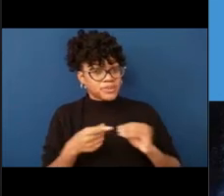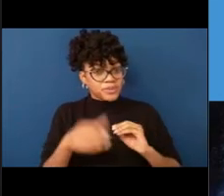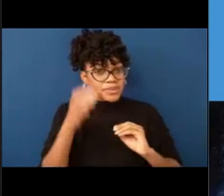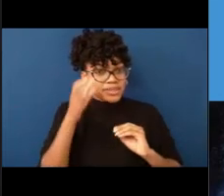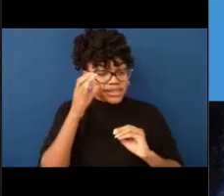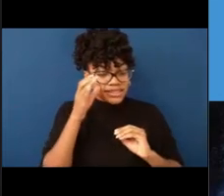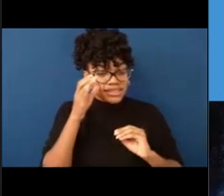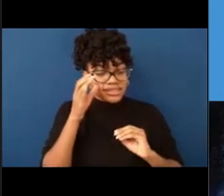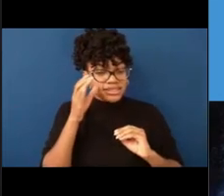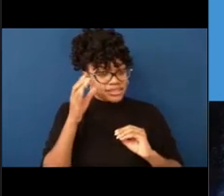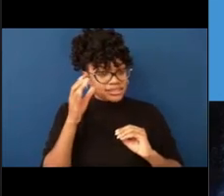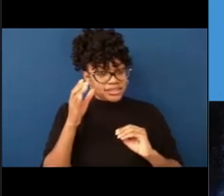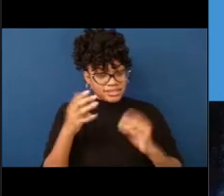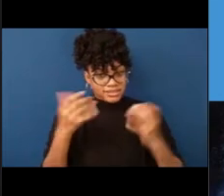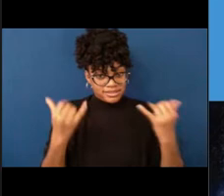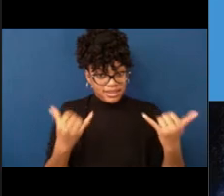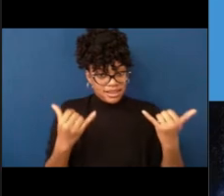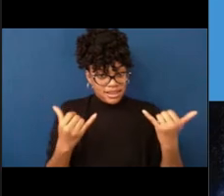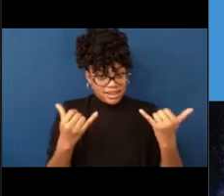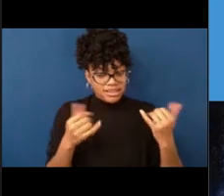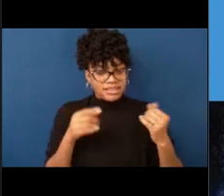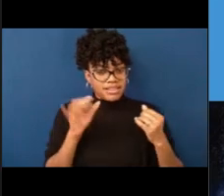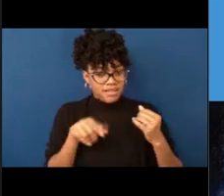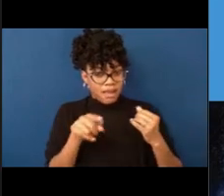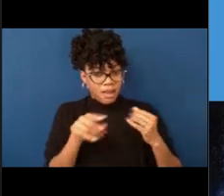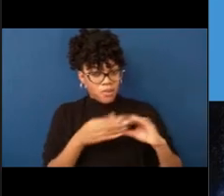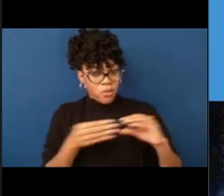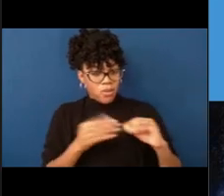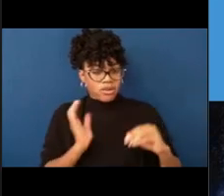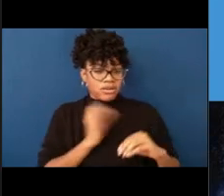is one of our most well-known creation stories,